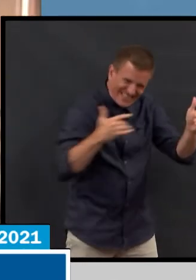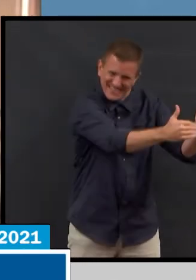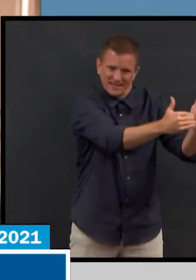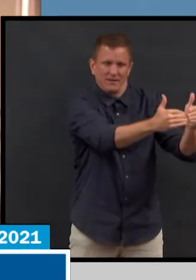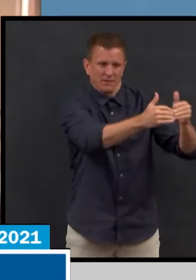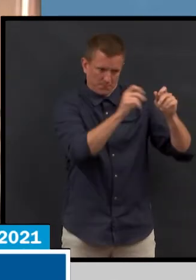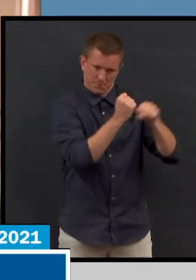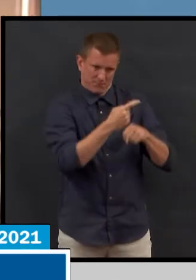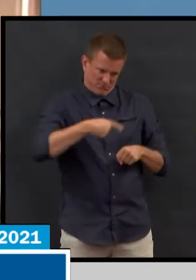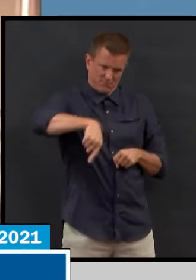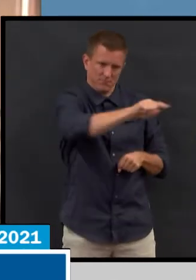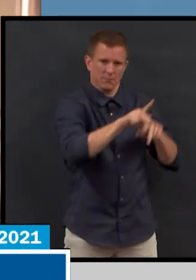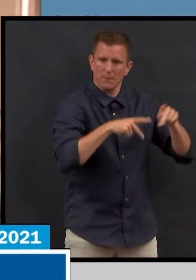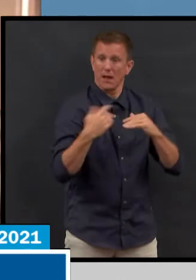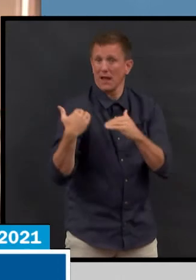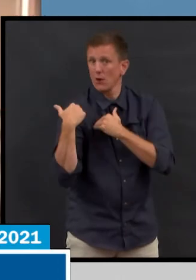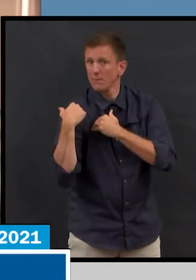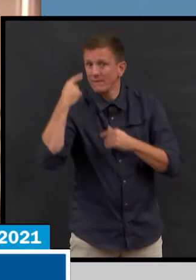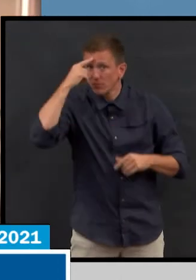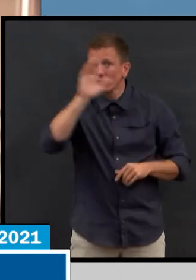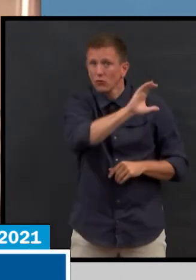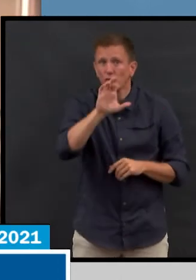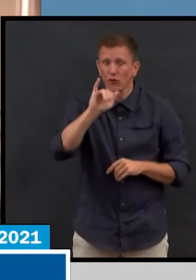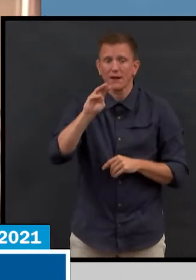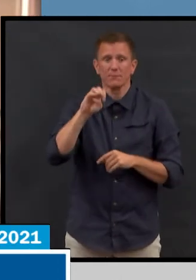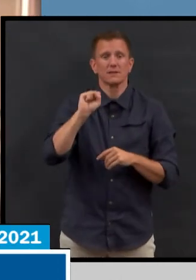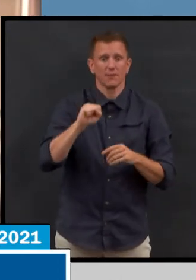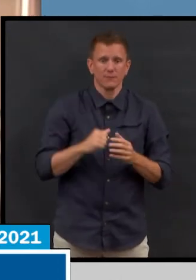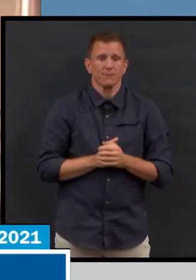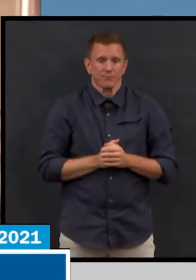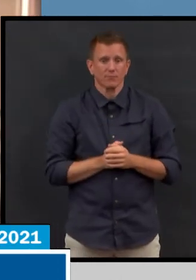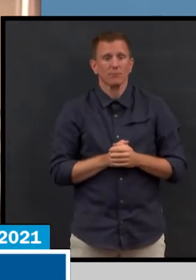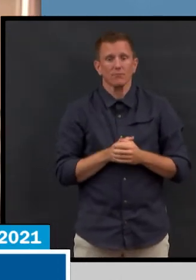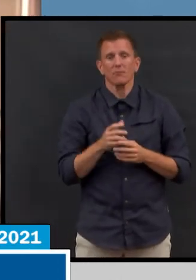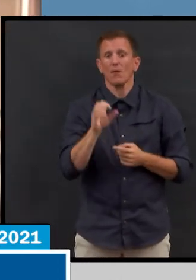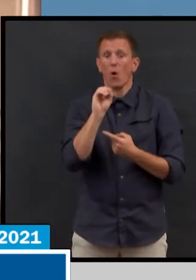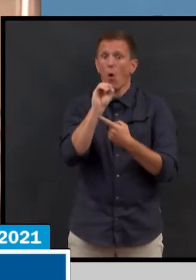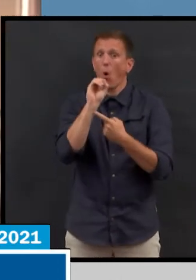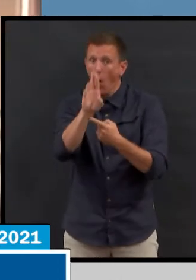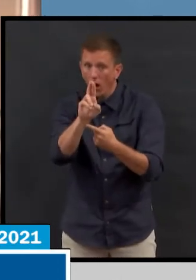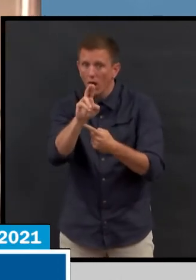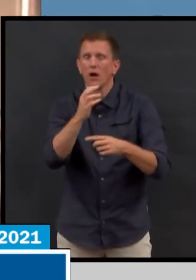or get them the assistance that they need uh you know this is an extreme case of 29 burglaries